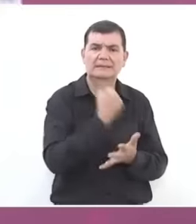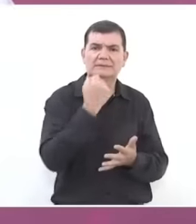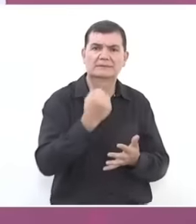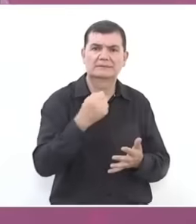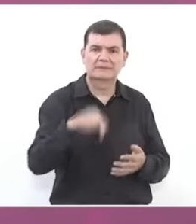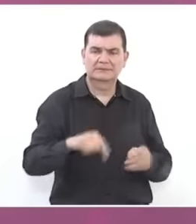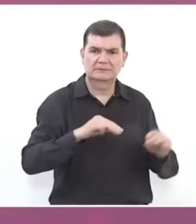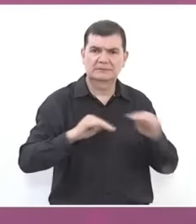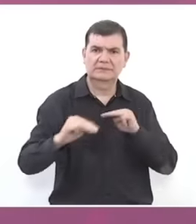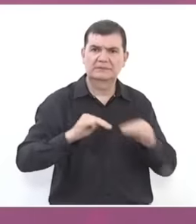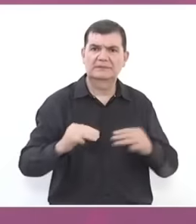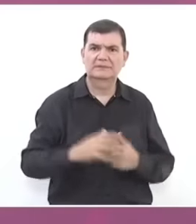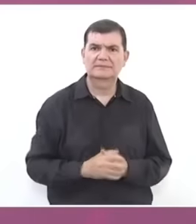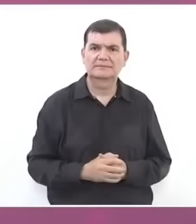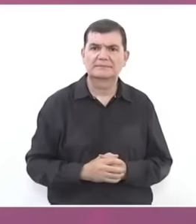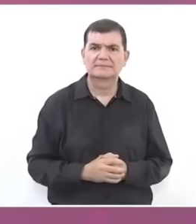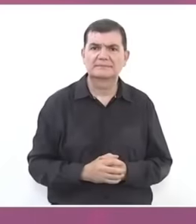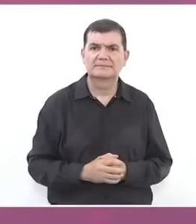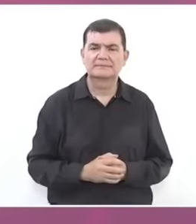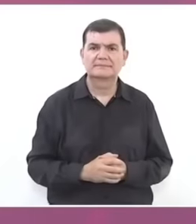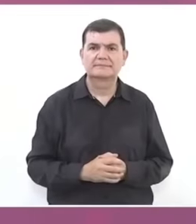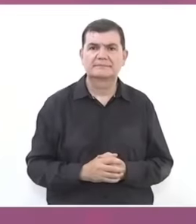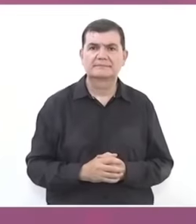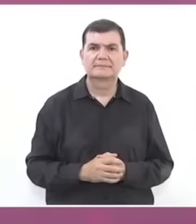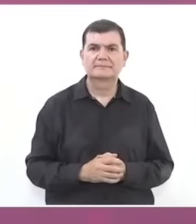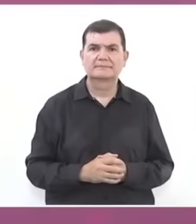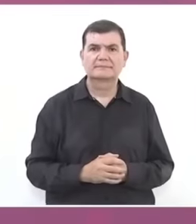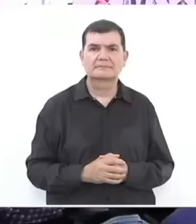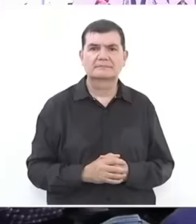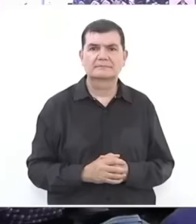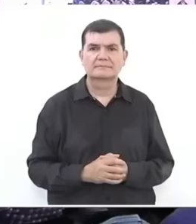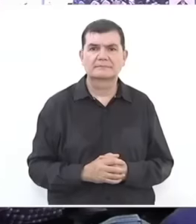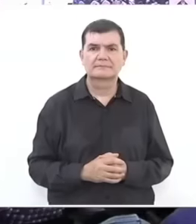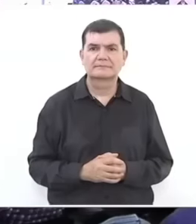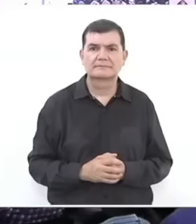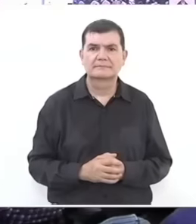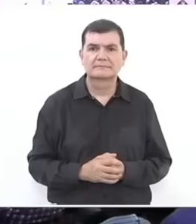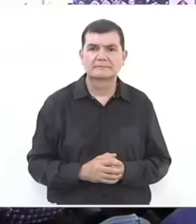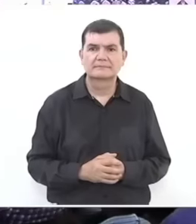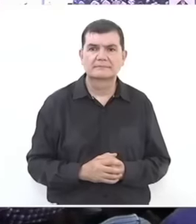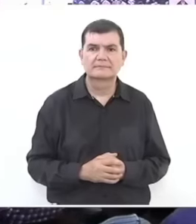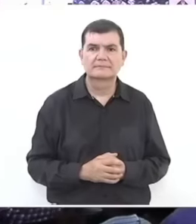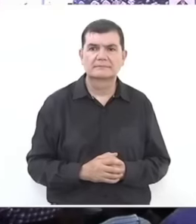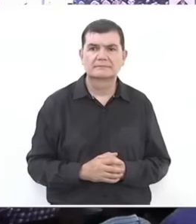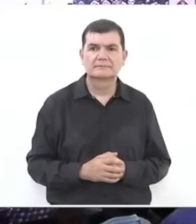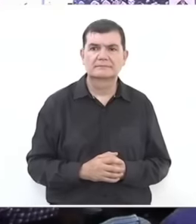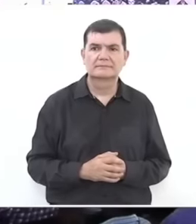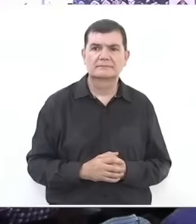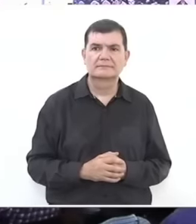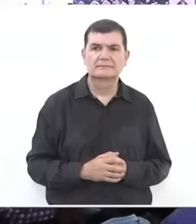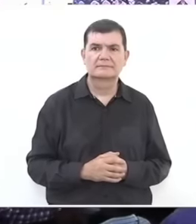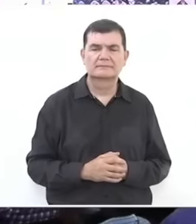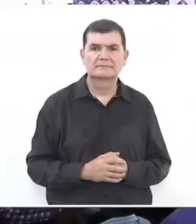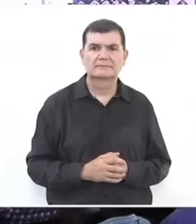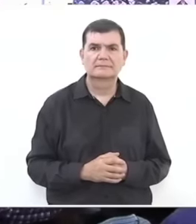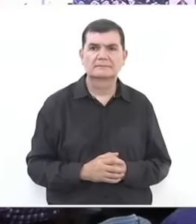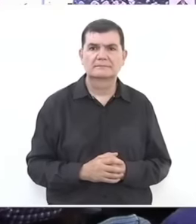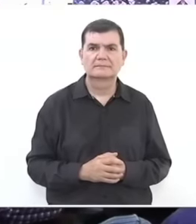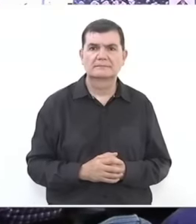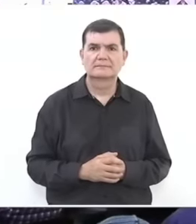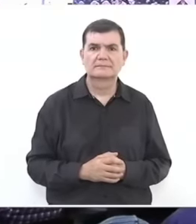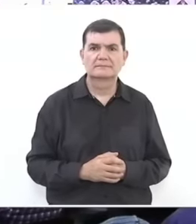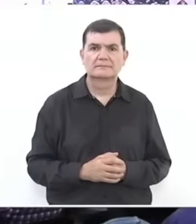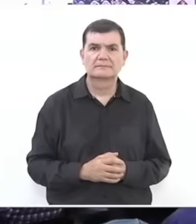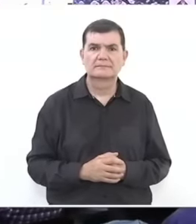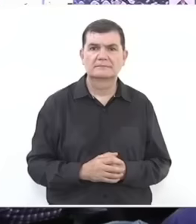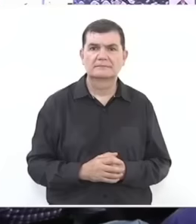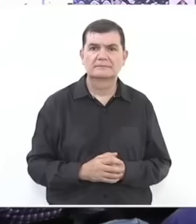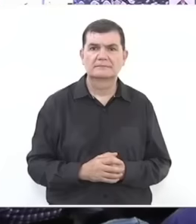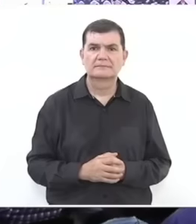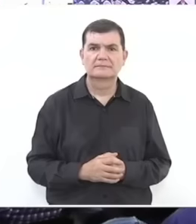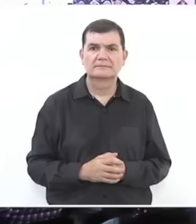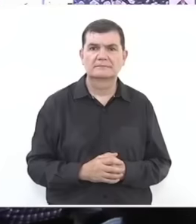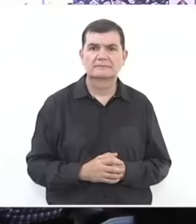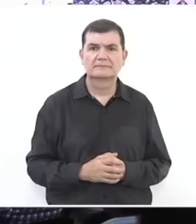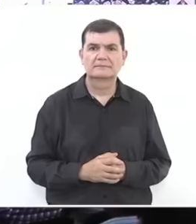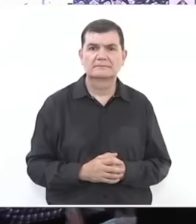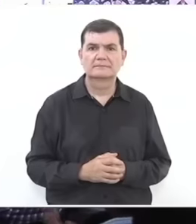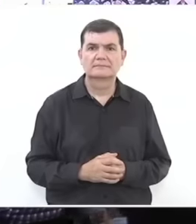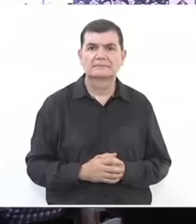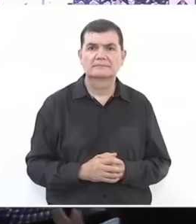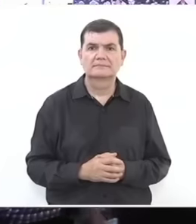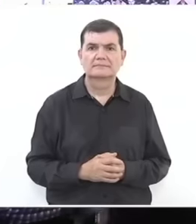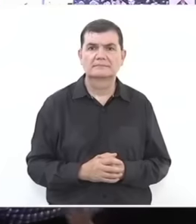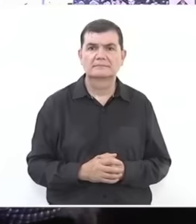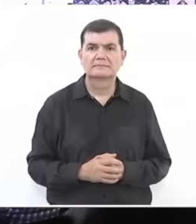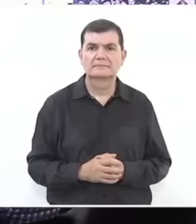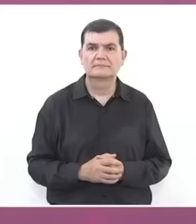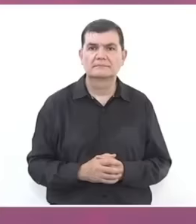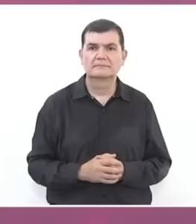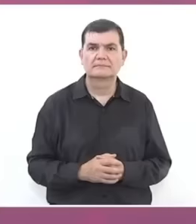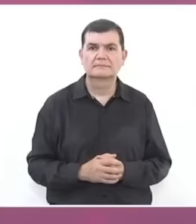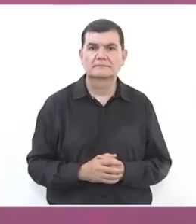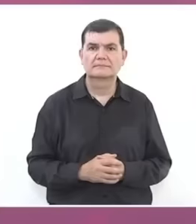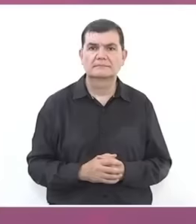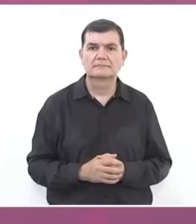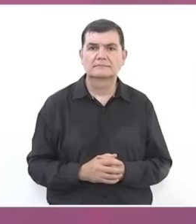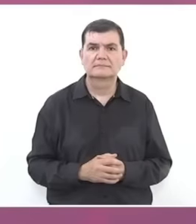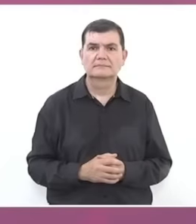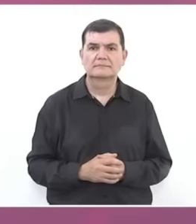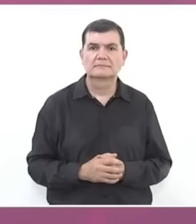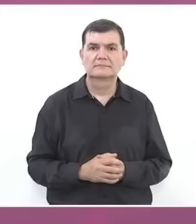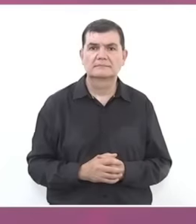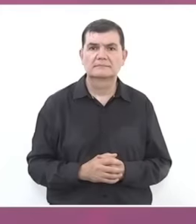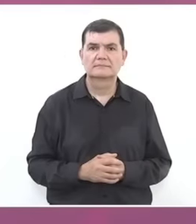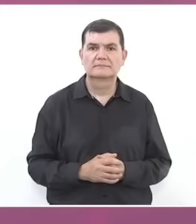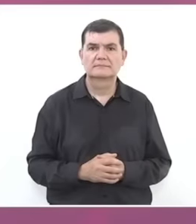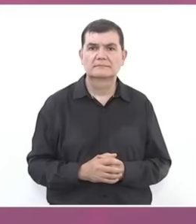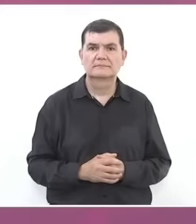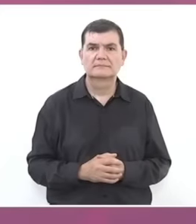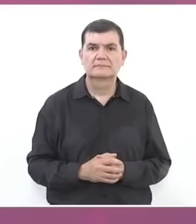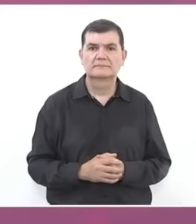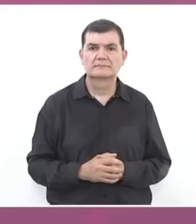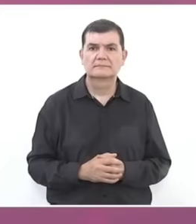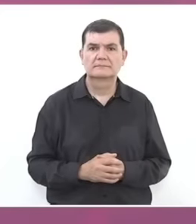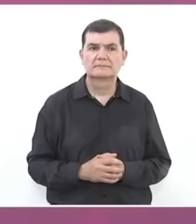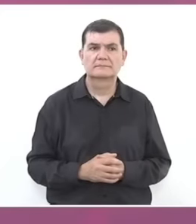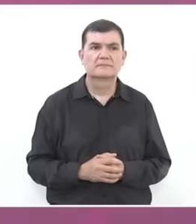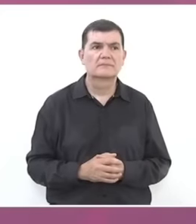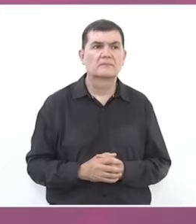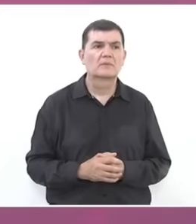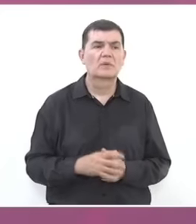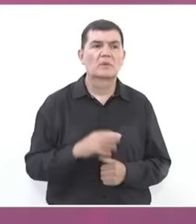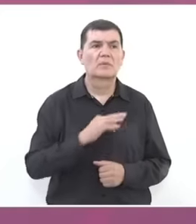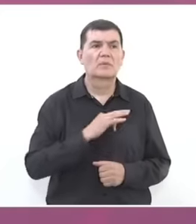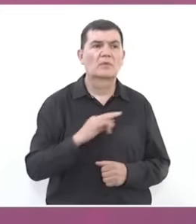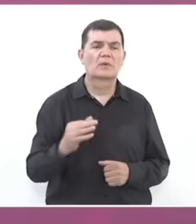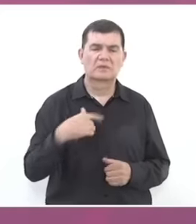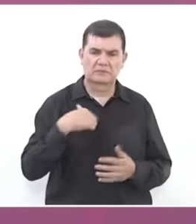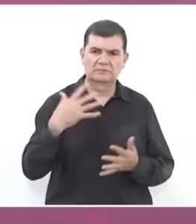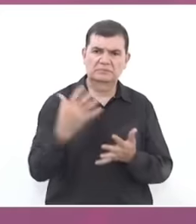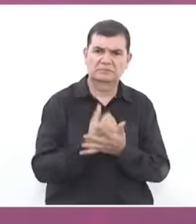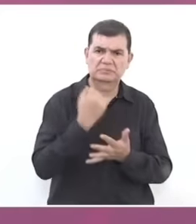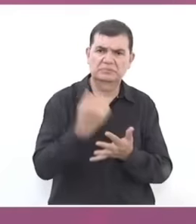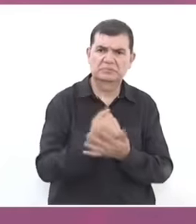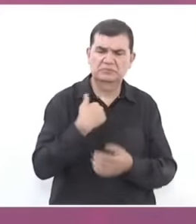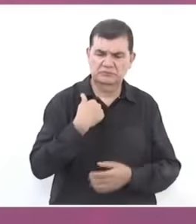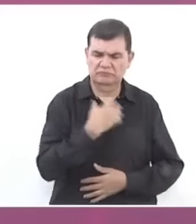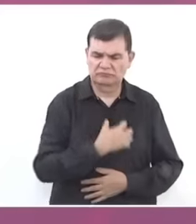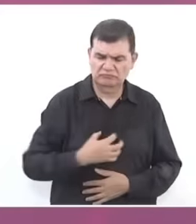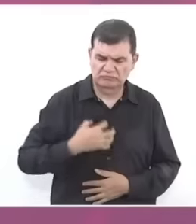movement won so it was a great victory and I am happy because